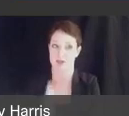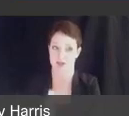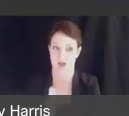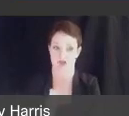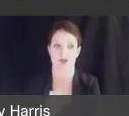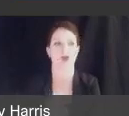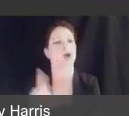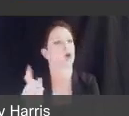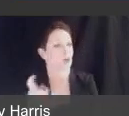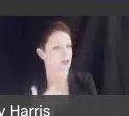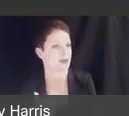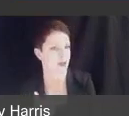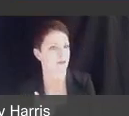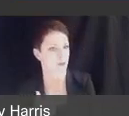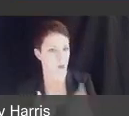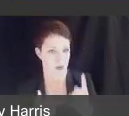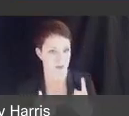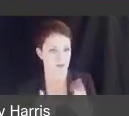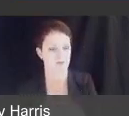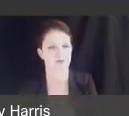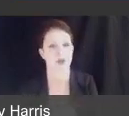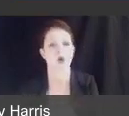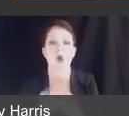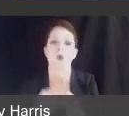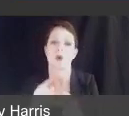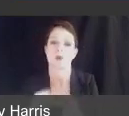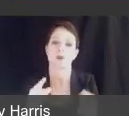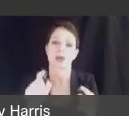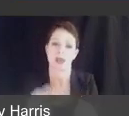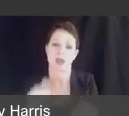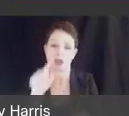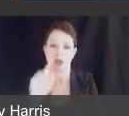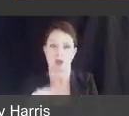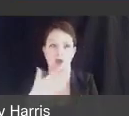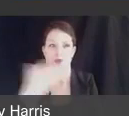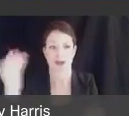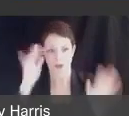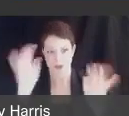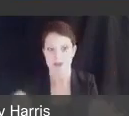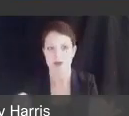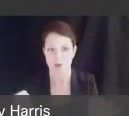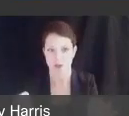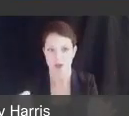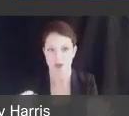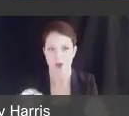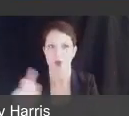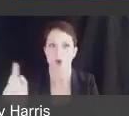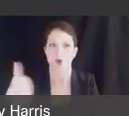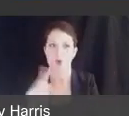[Reporter] One question. When will you be able to better determine where you will have some other